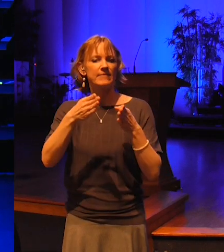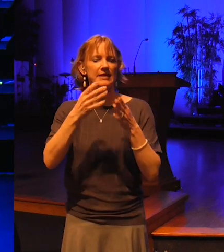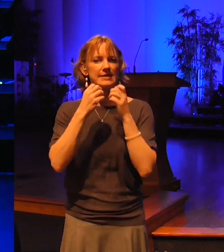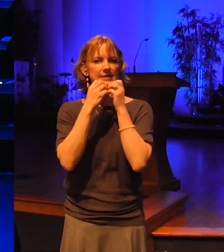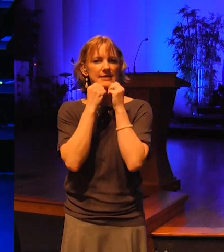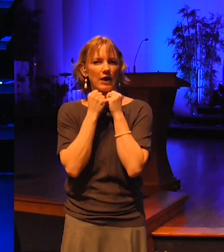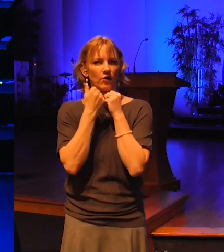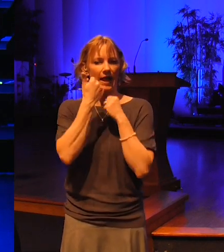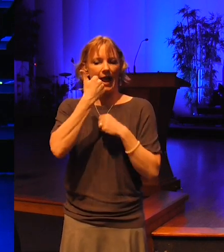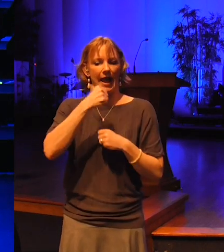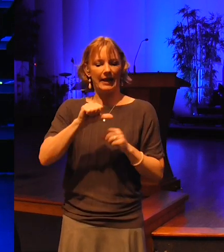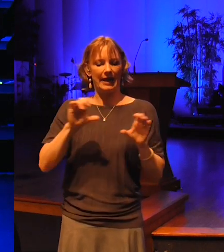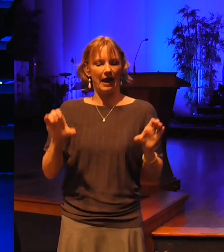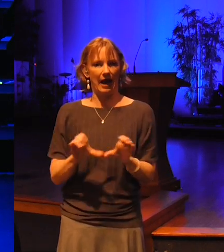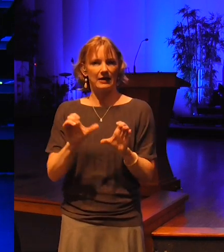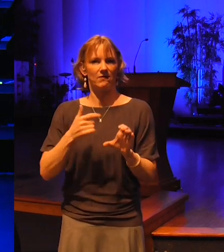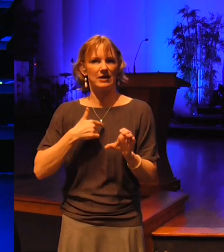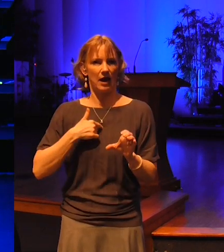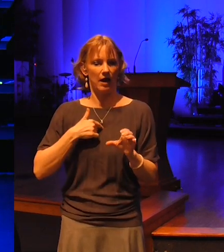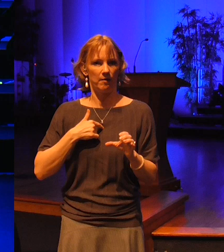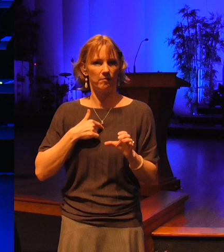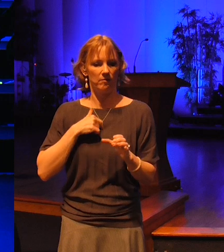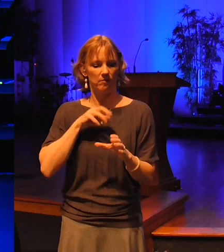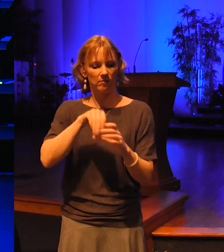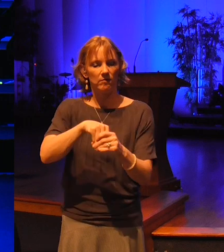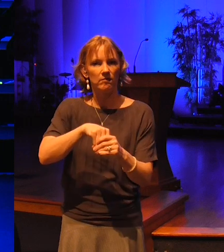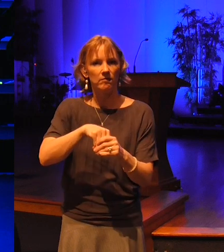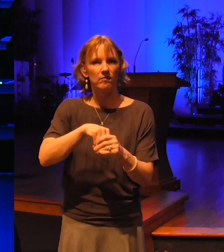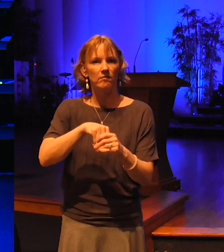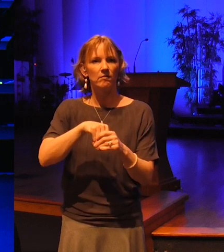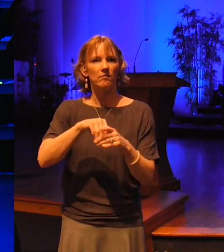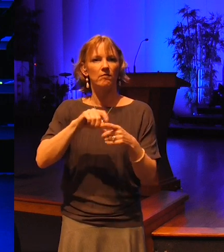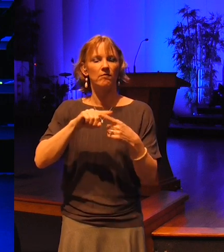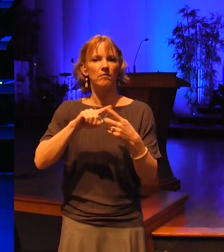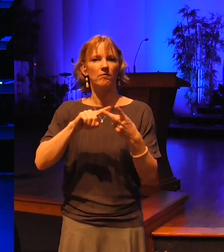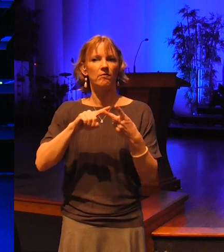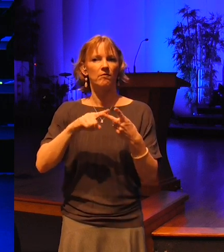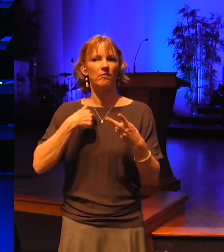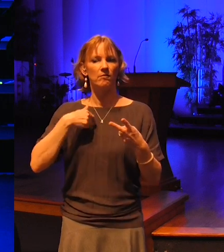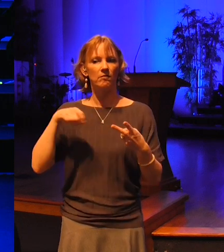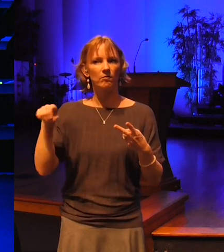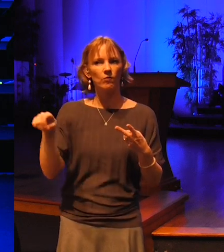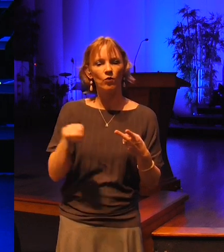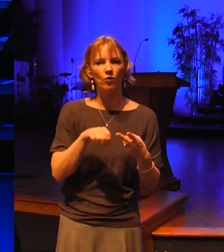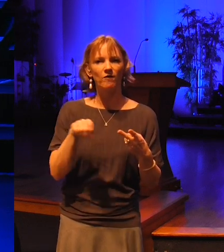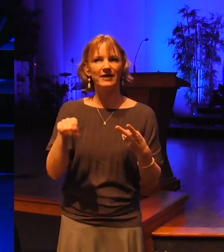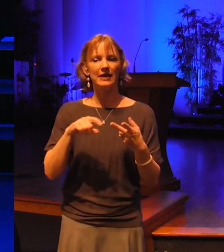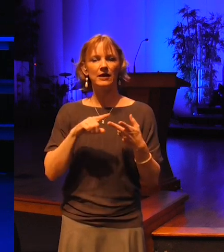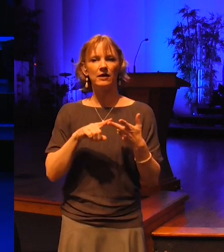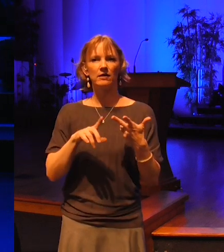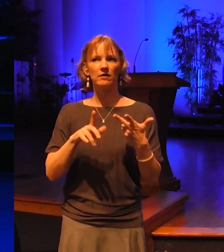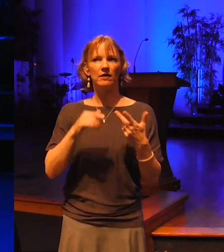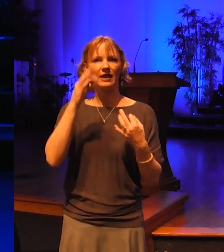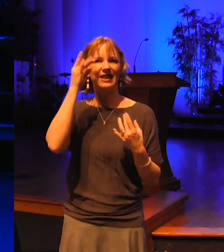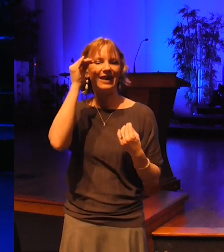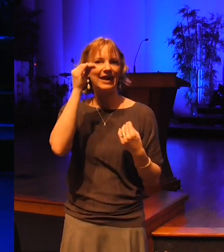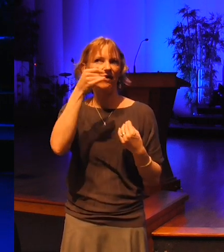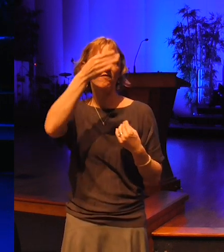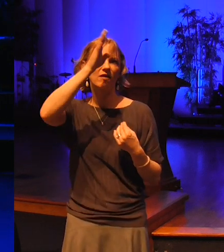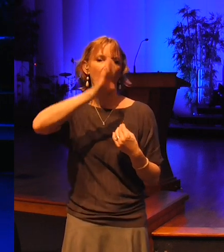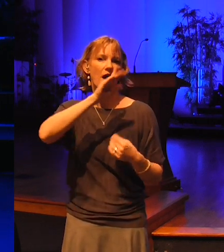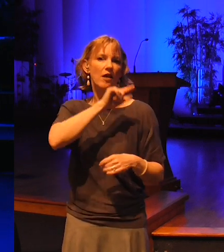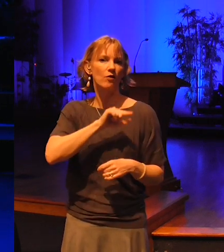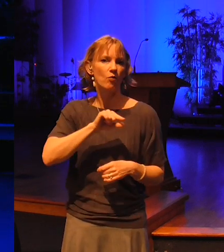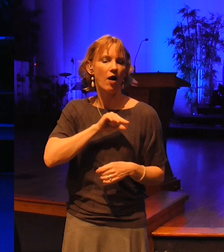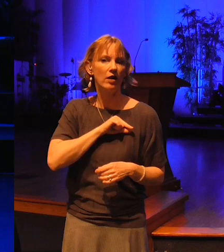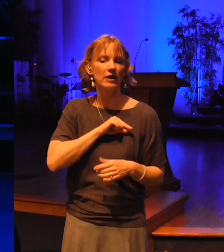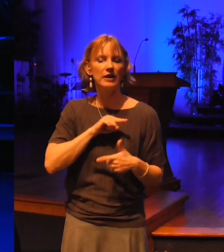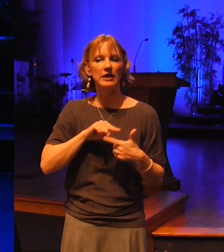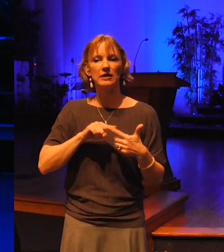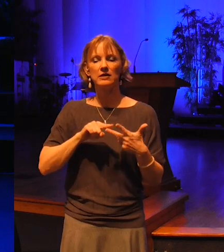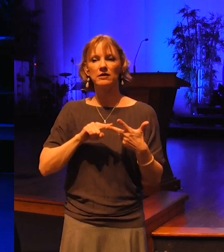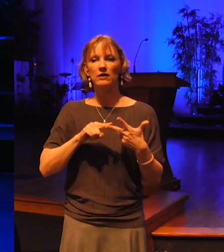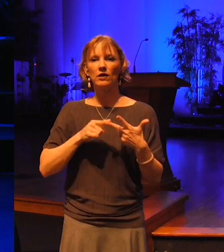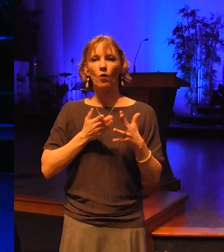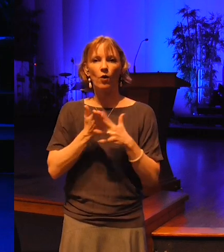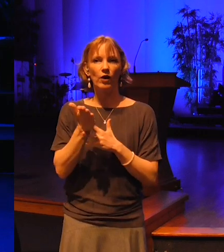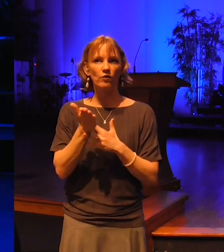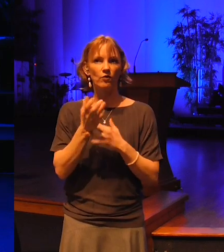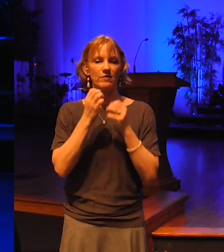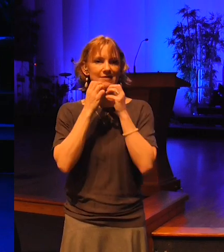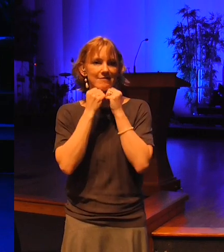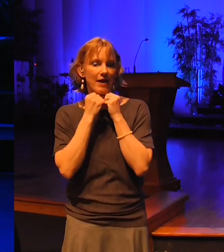that I'm engaged in moving of the hand thinking of divine qualities moving through sacred memories